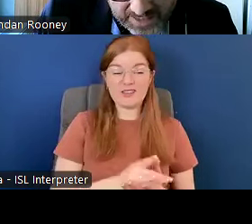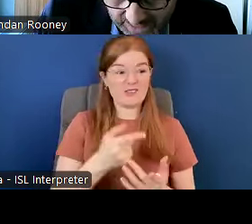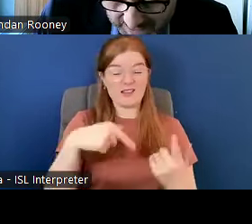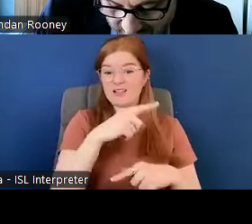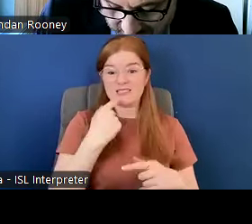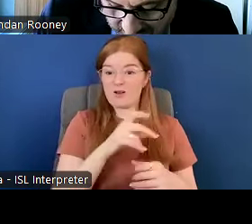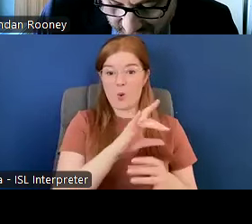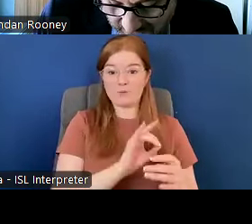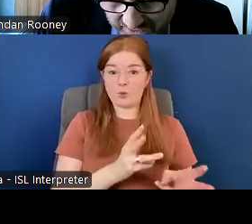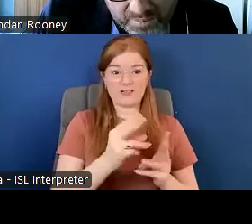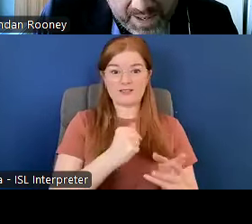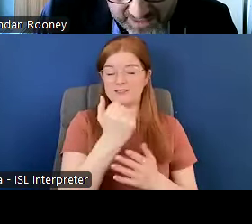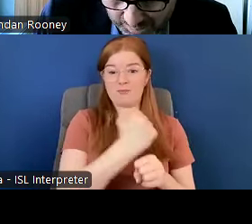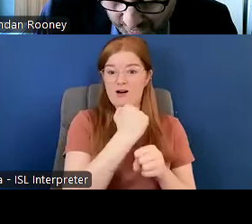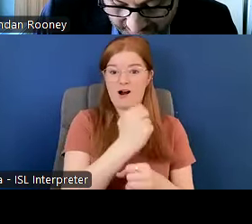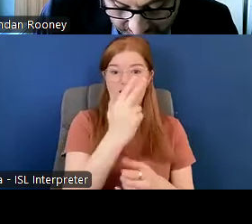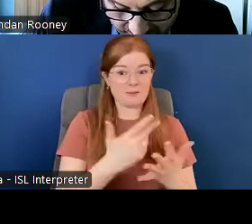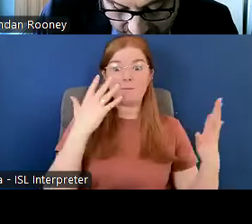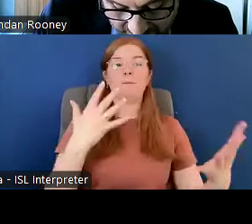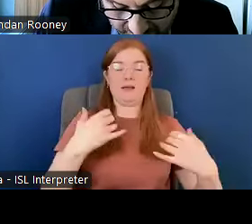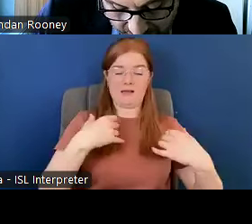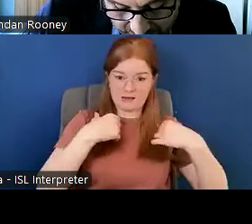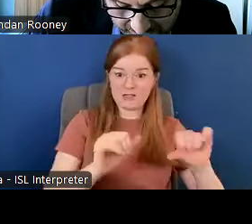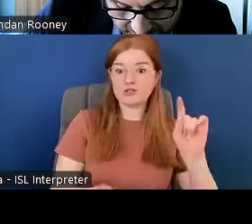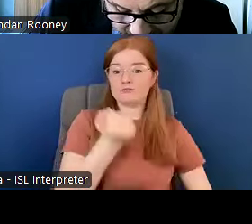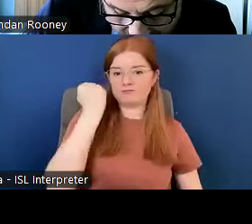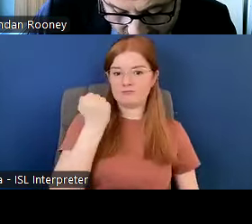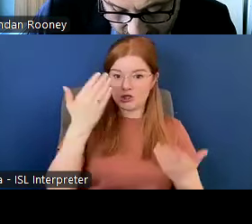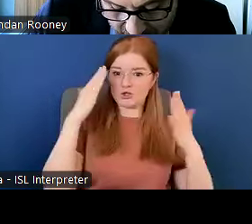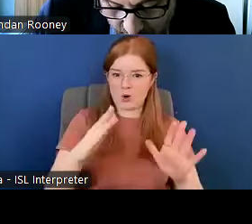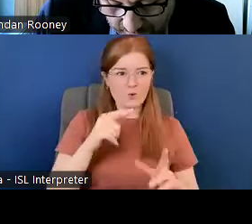stained glass artist as a dramatic breakthrough that proved to be the herald of a new